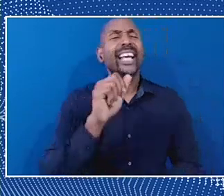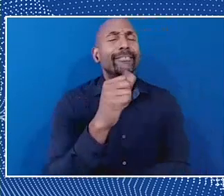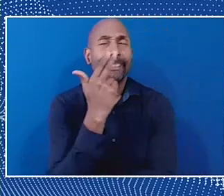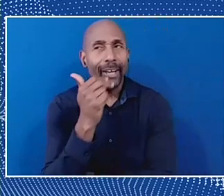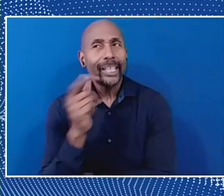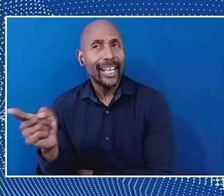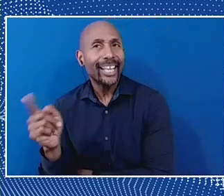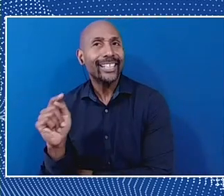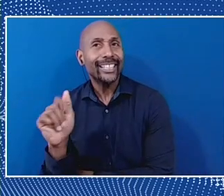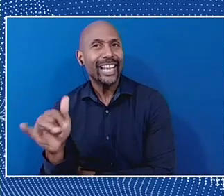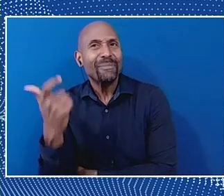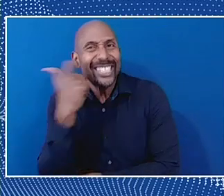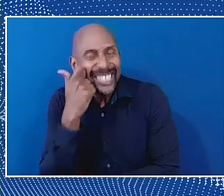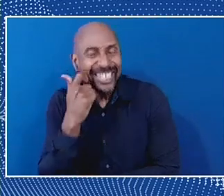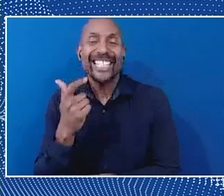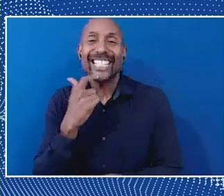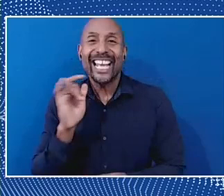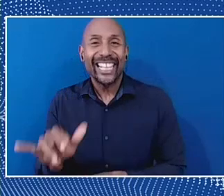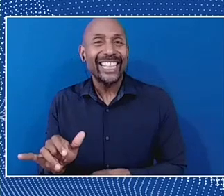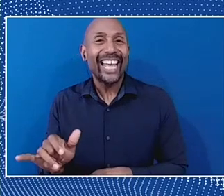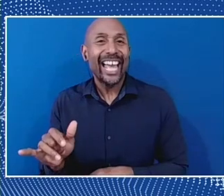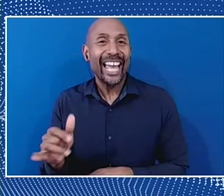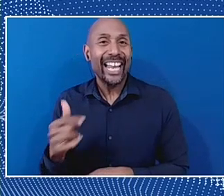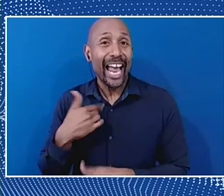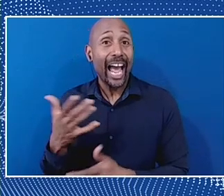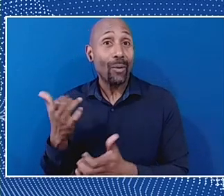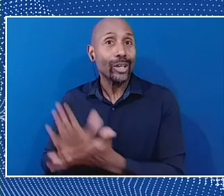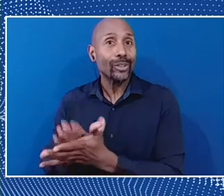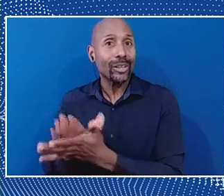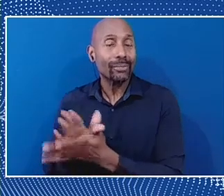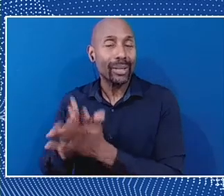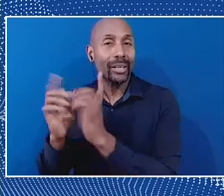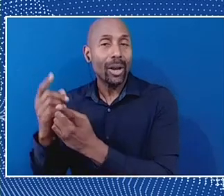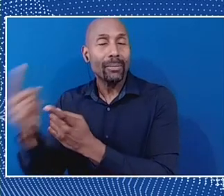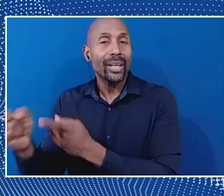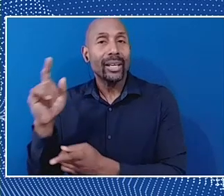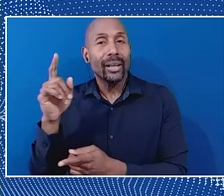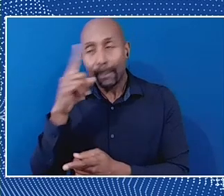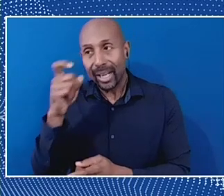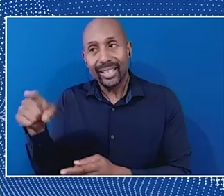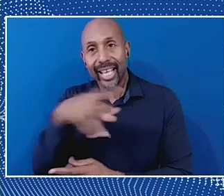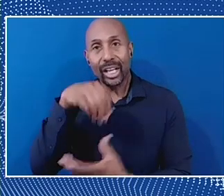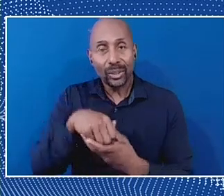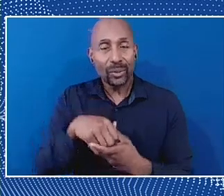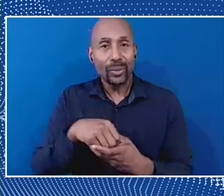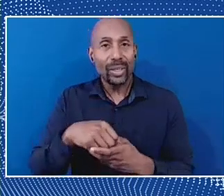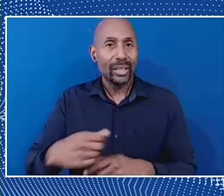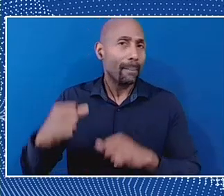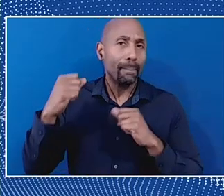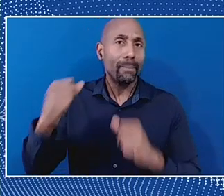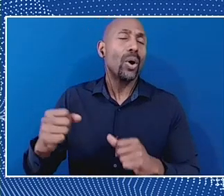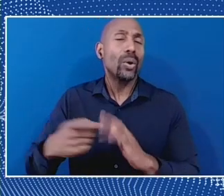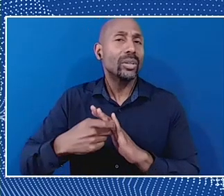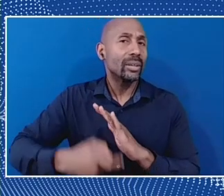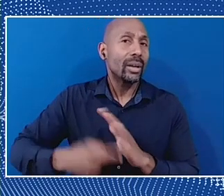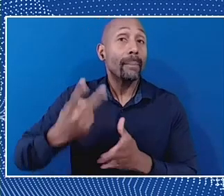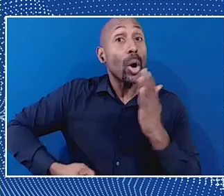including both automation and application options. I think it is really important to have both of those available.